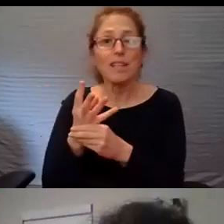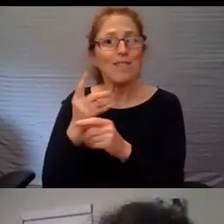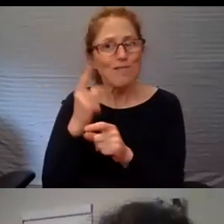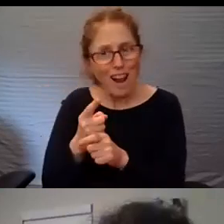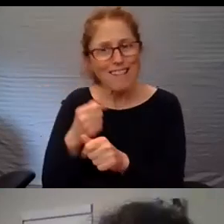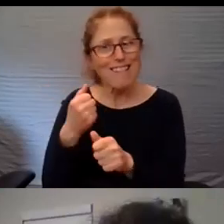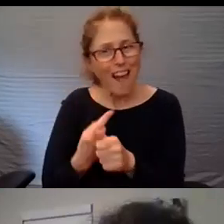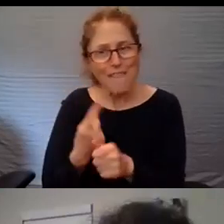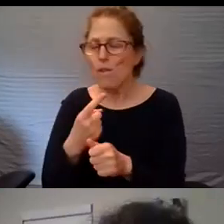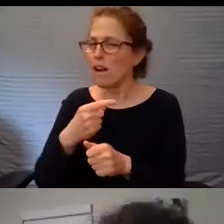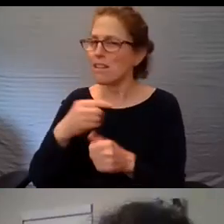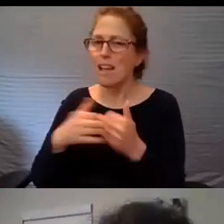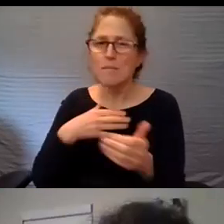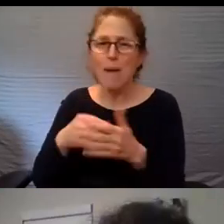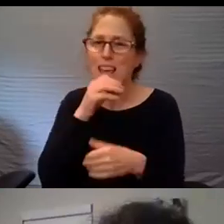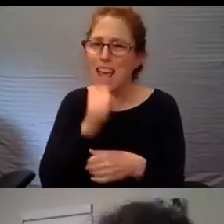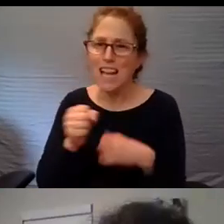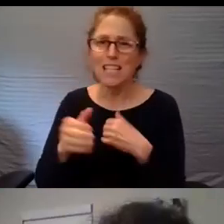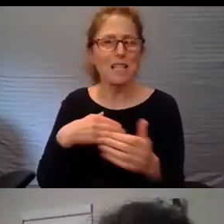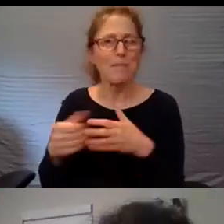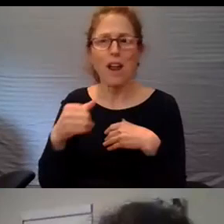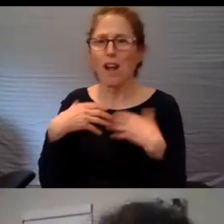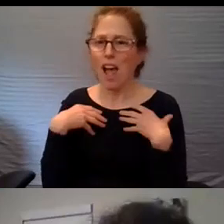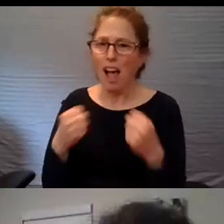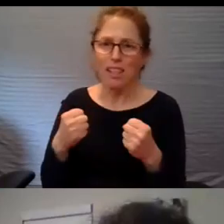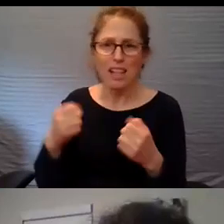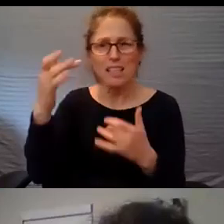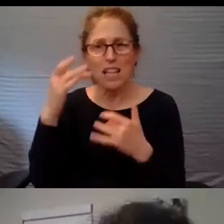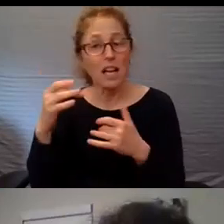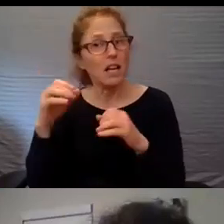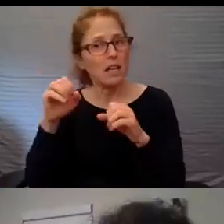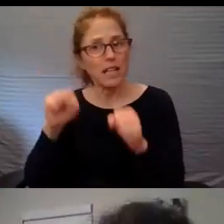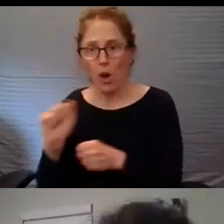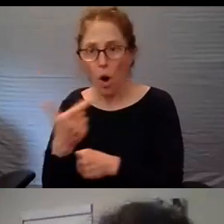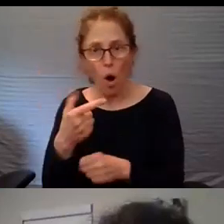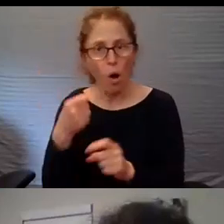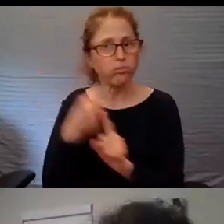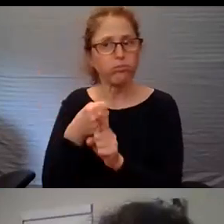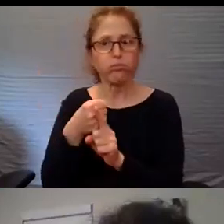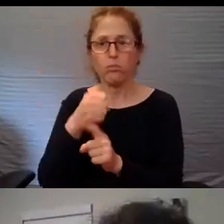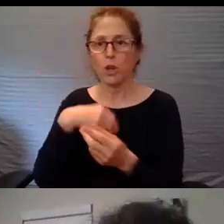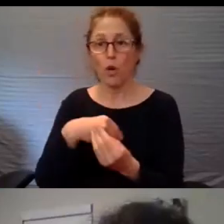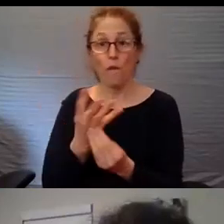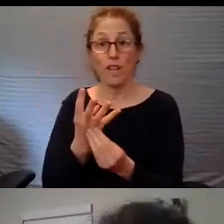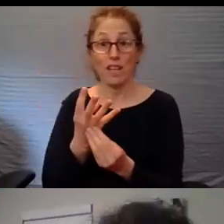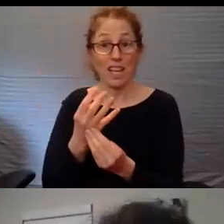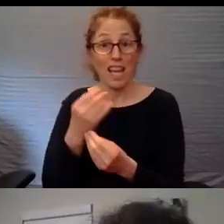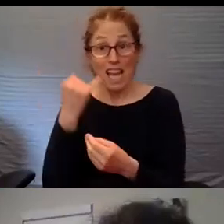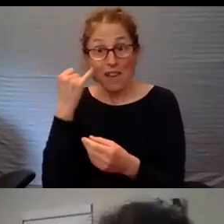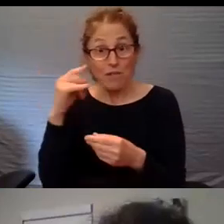People of all ages can be disabled. If we had realized that a few months ago, we might be in a different position.